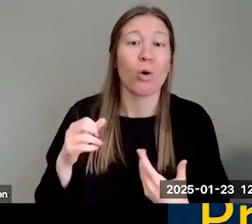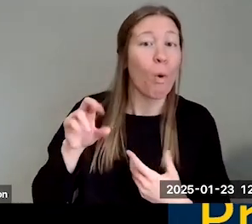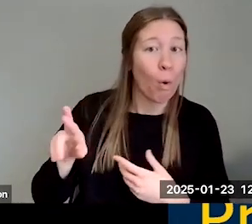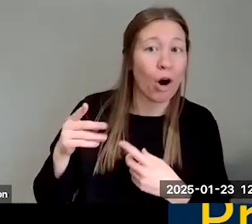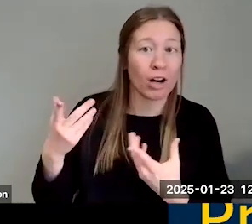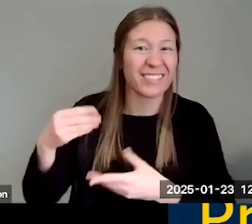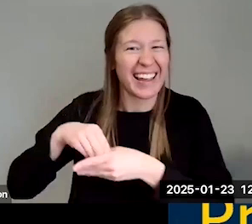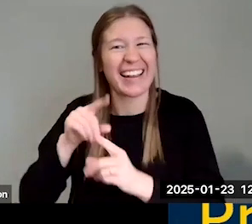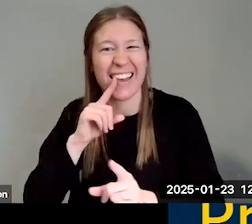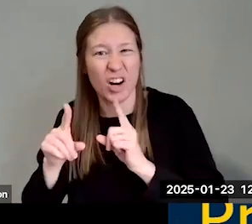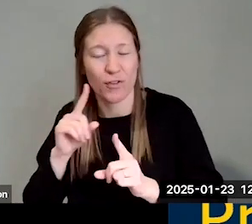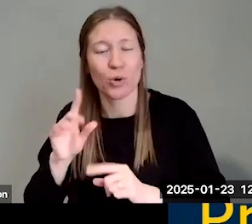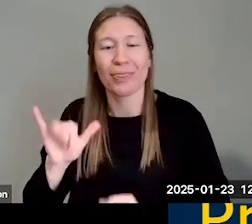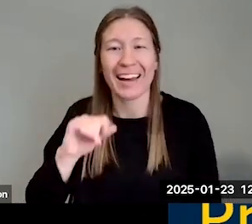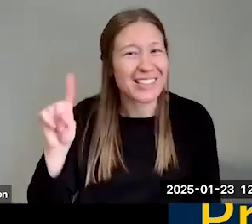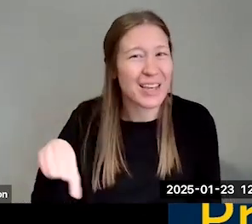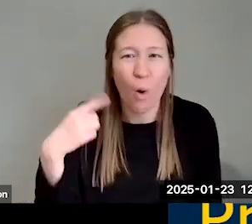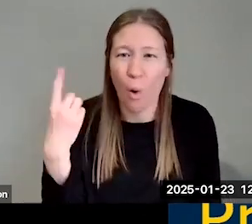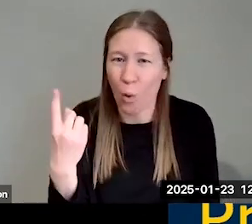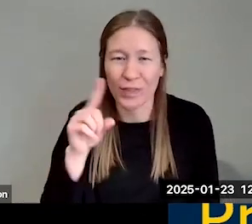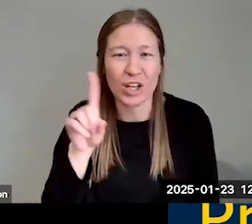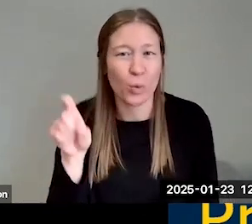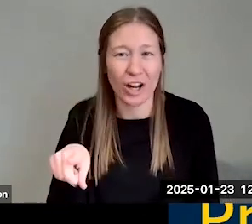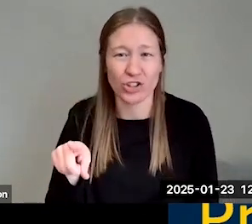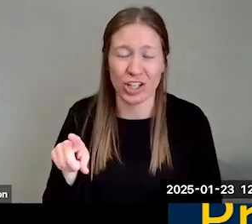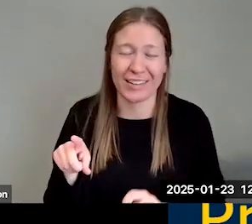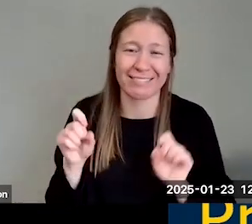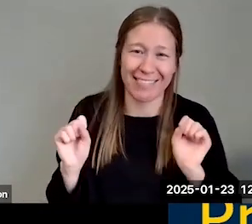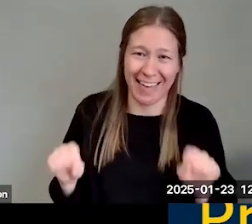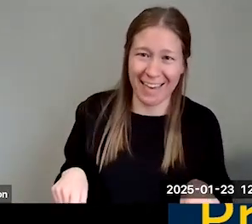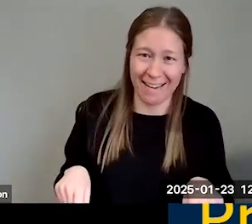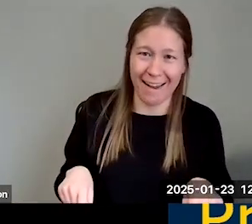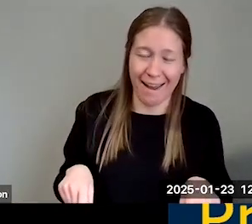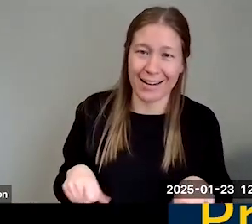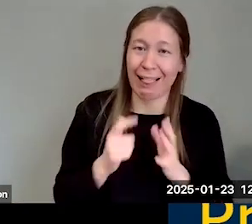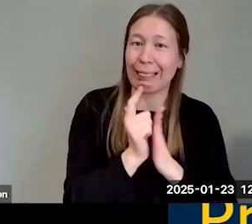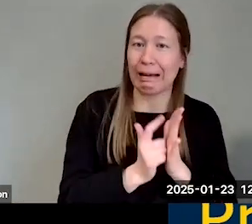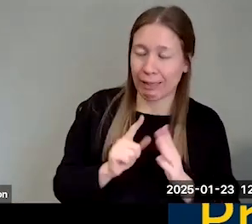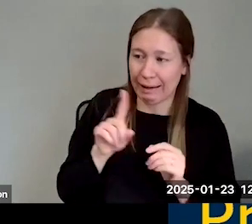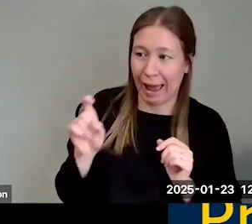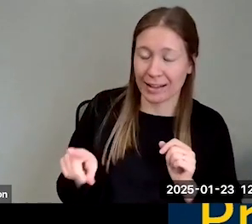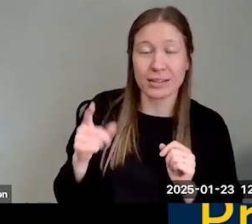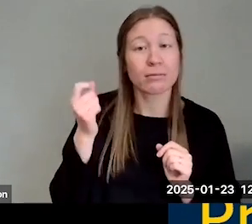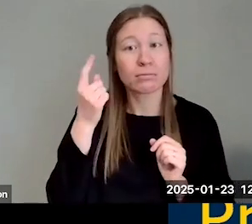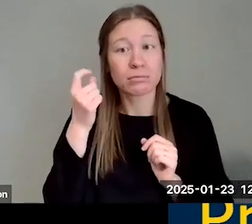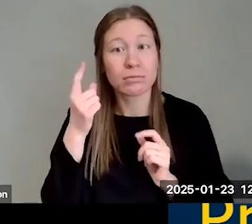That really is the only question that can be asked, unless the applicant requests that accommodation